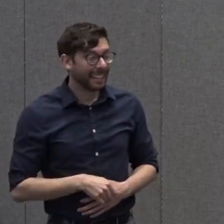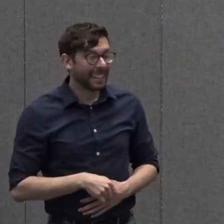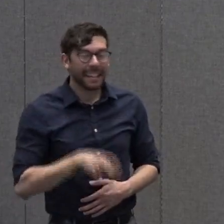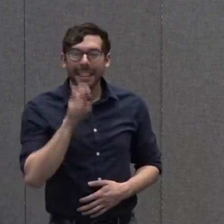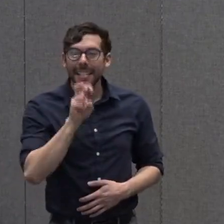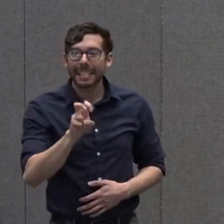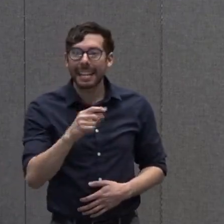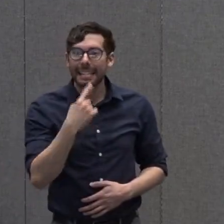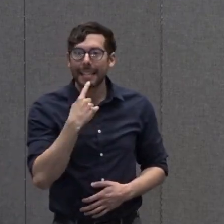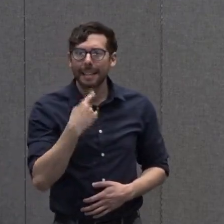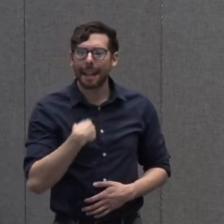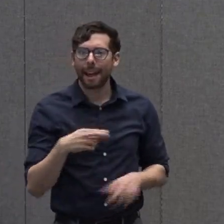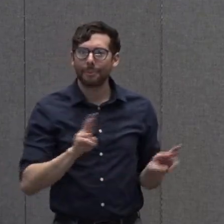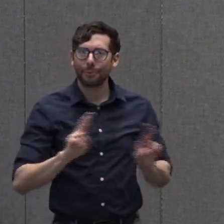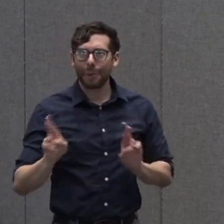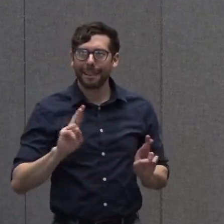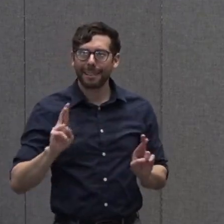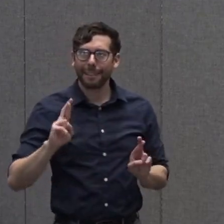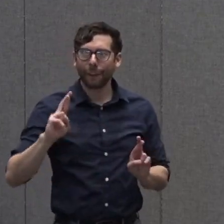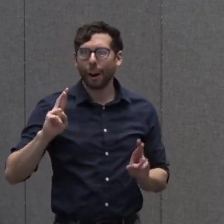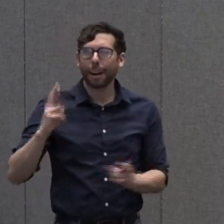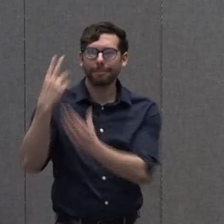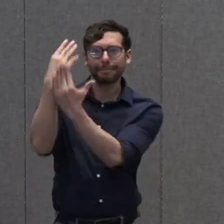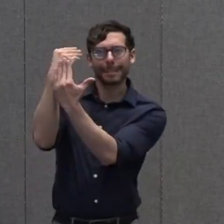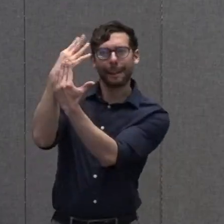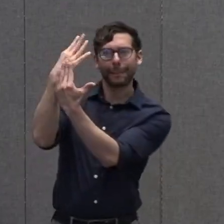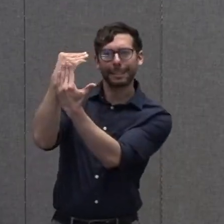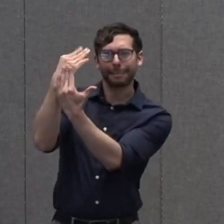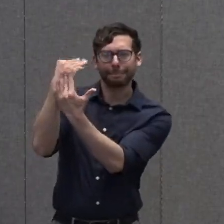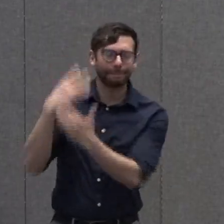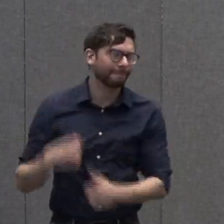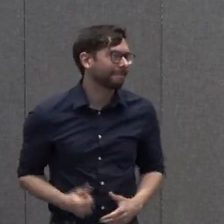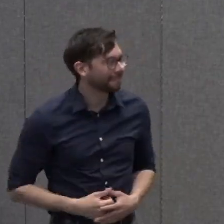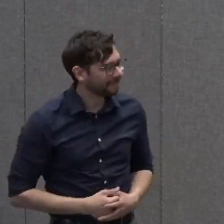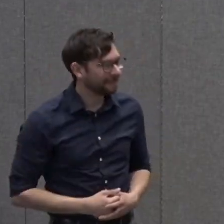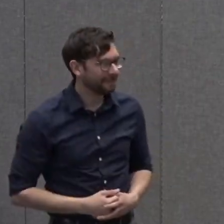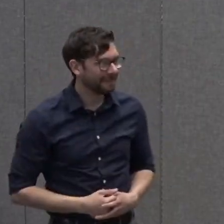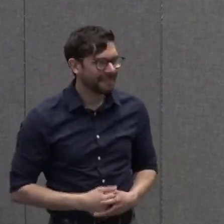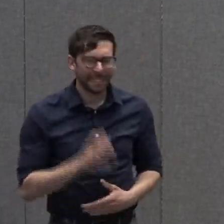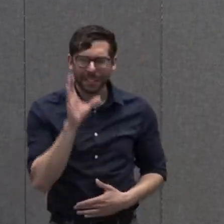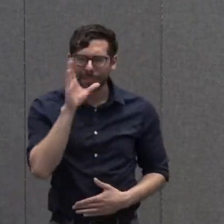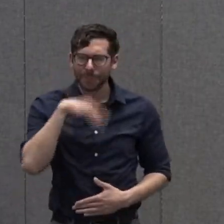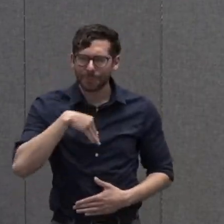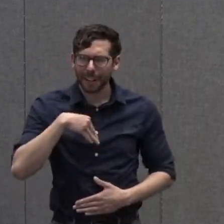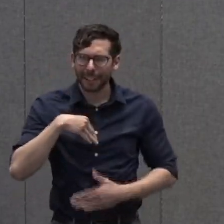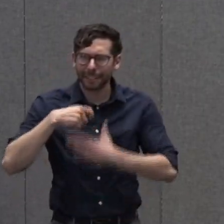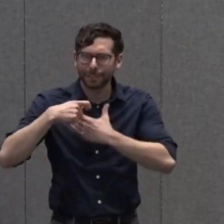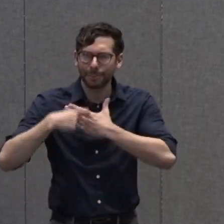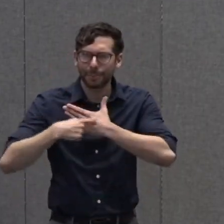Yes definitely, now, she has some unusual markings on her. What, why, is she also an albino?